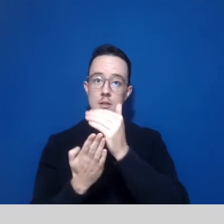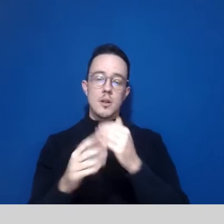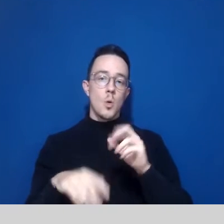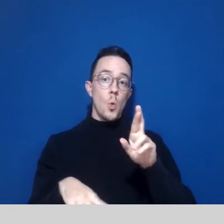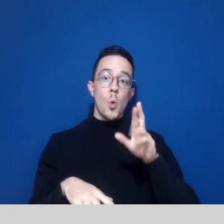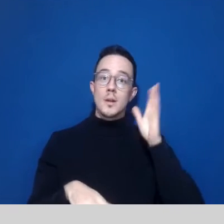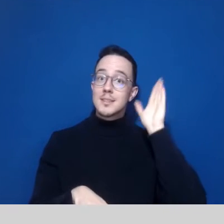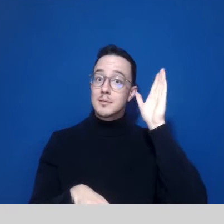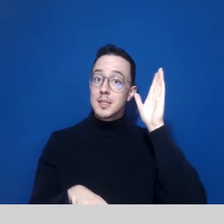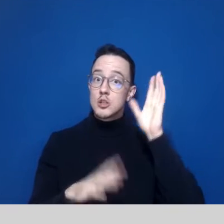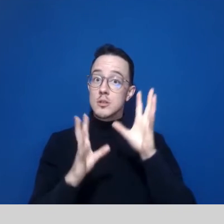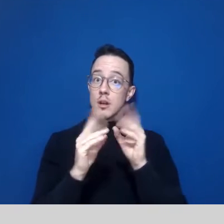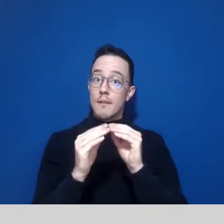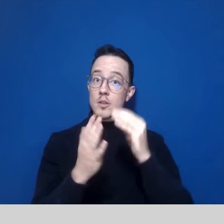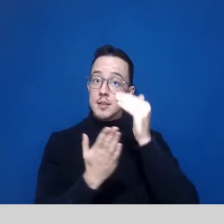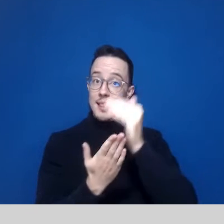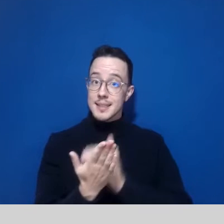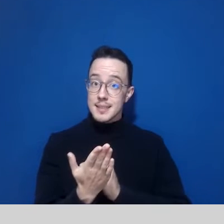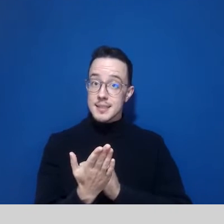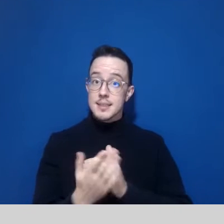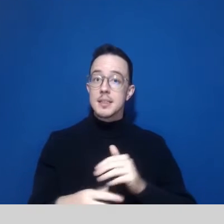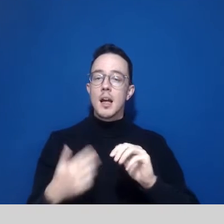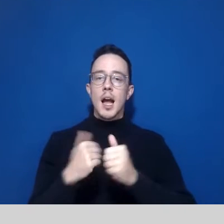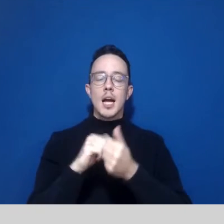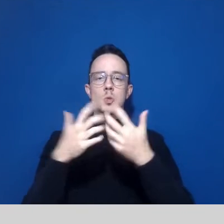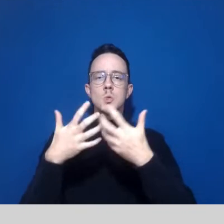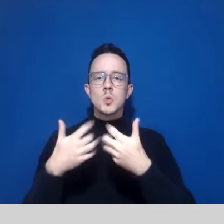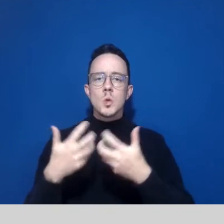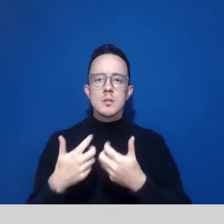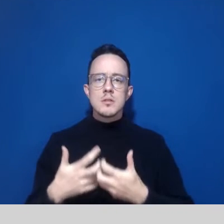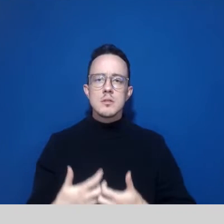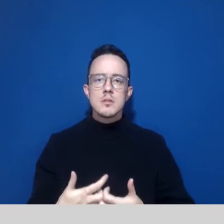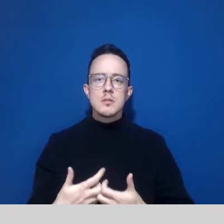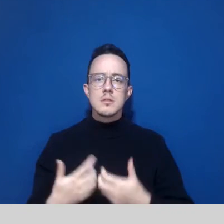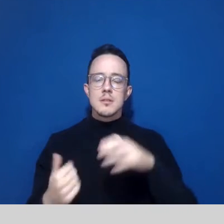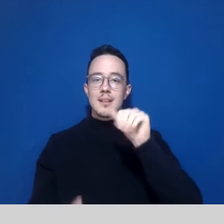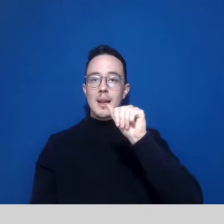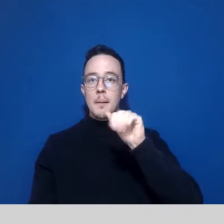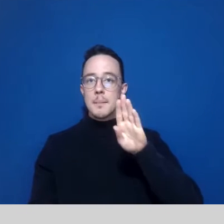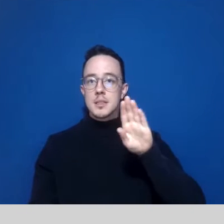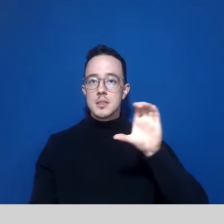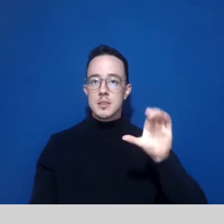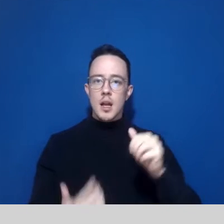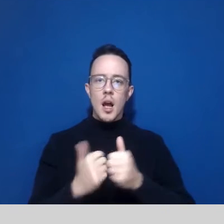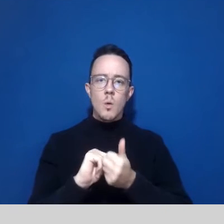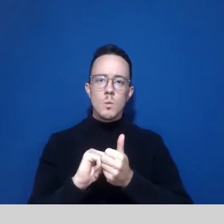a list of speakers at a conference. How do you sort them? If you just take all the characters